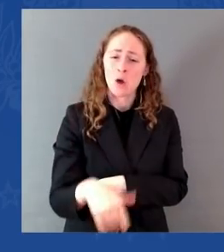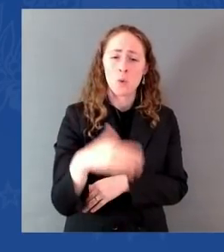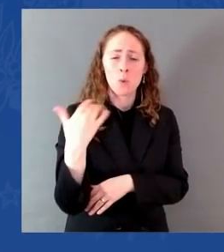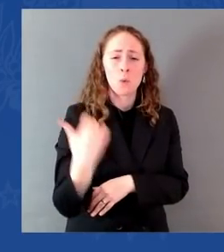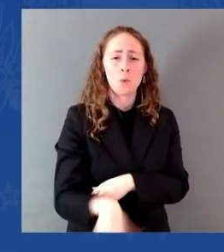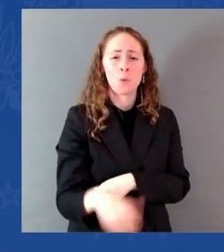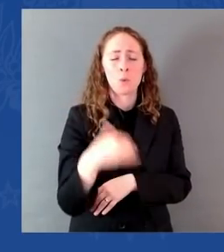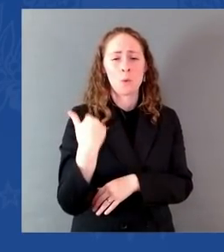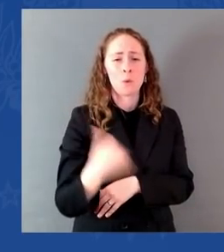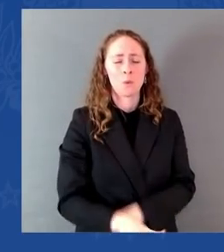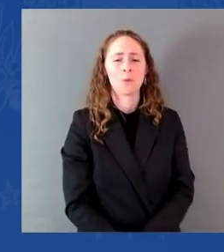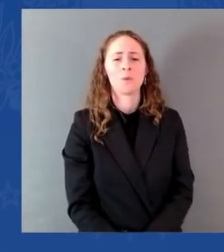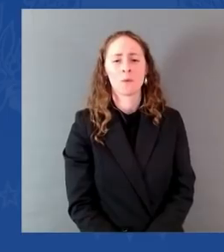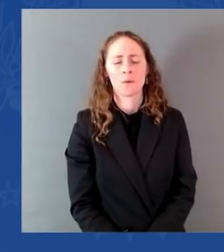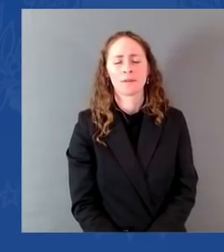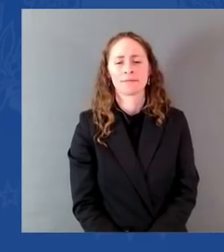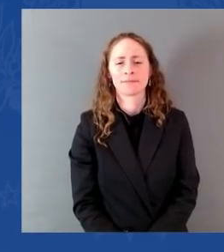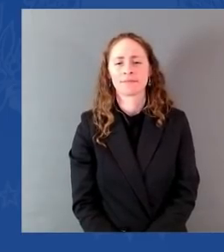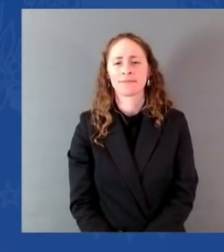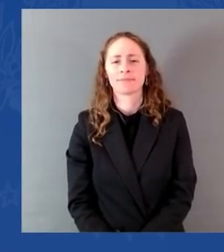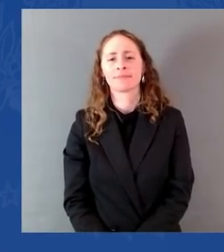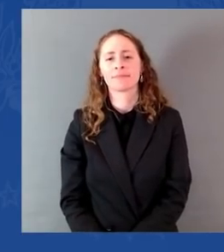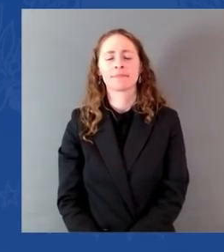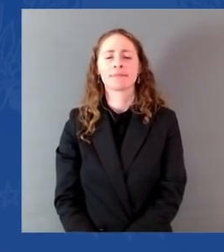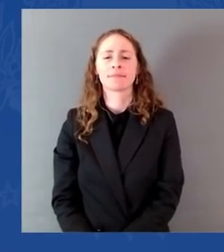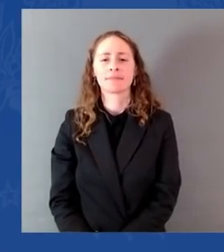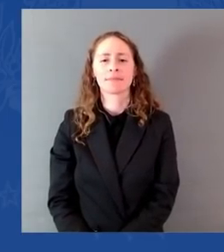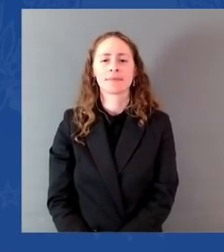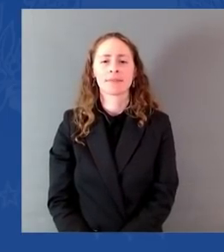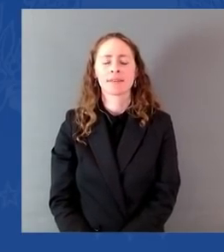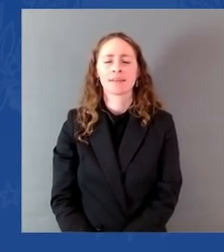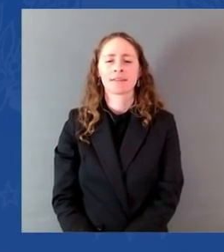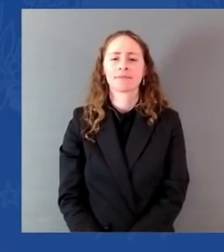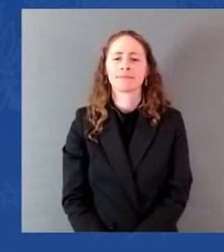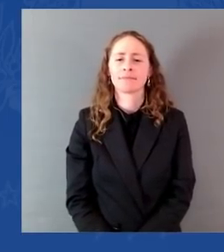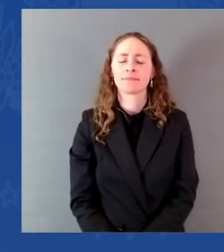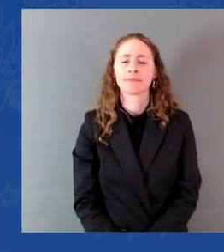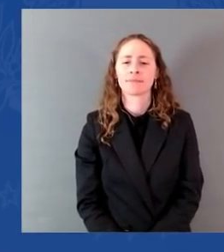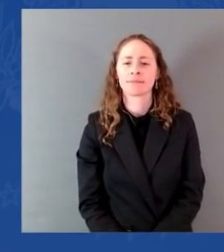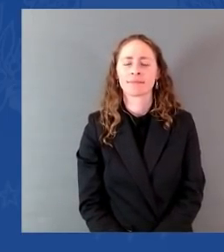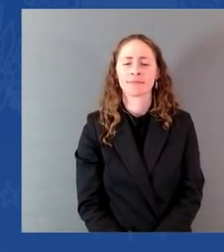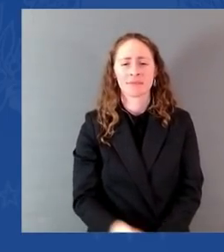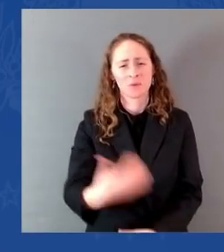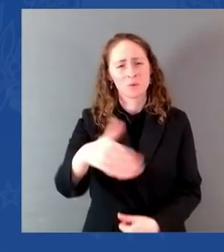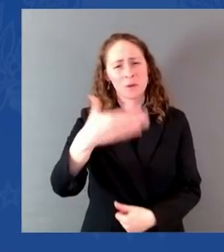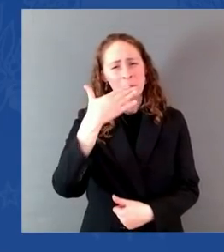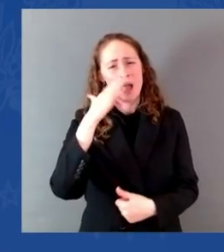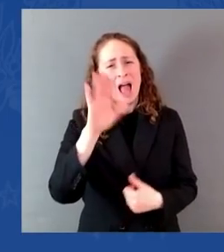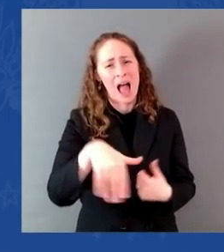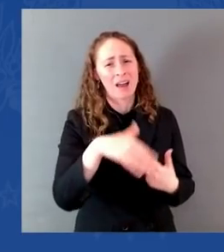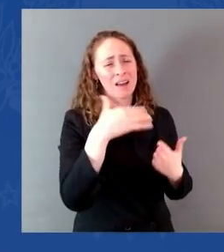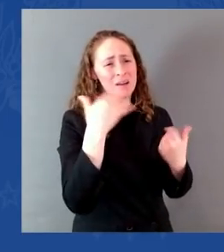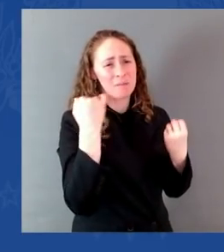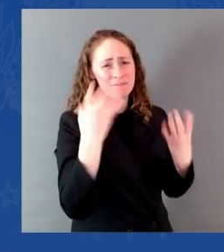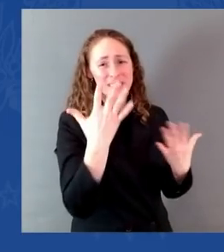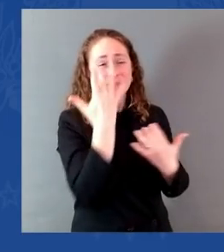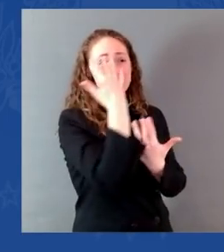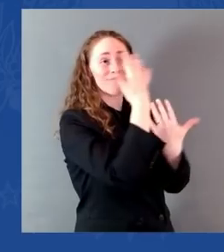to Long Island. That's how much we lost, and it goes on. And Missouri and Kansas are no stranger to these effects.